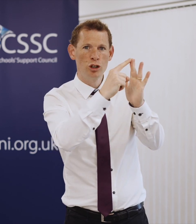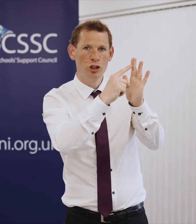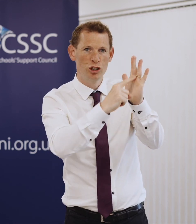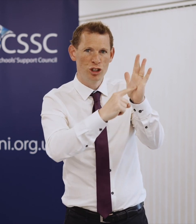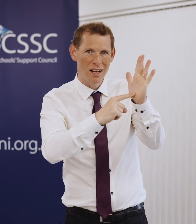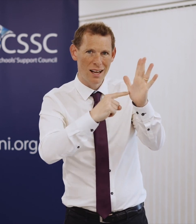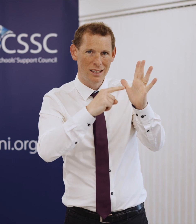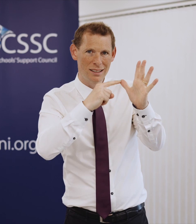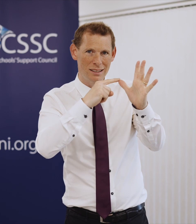J